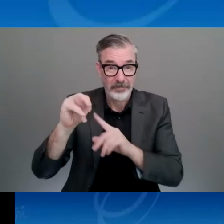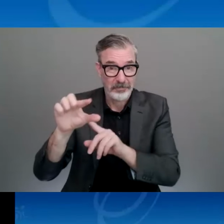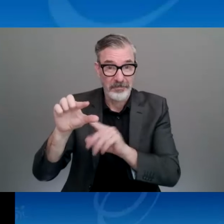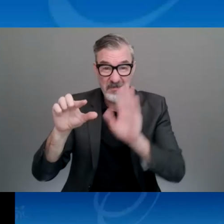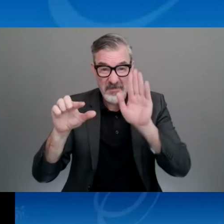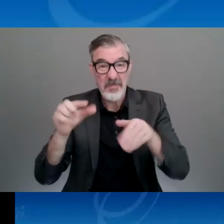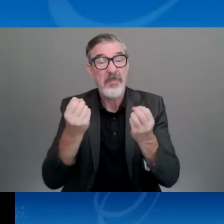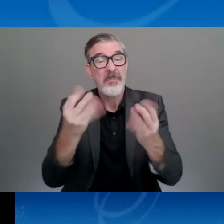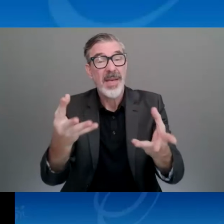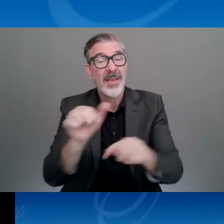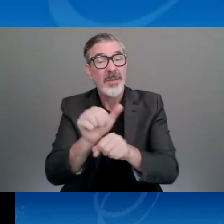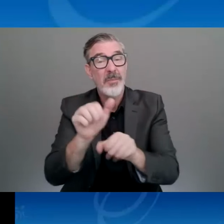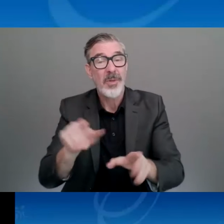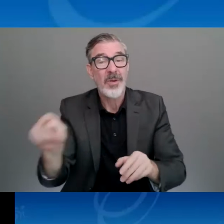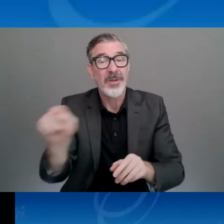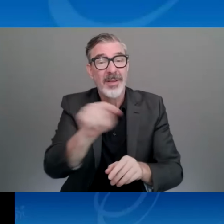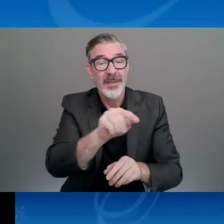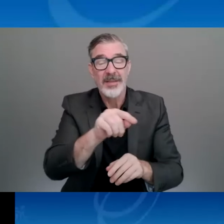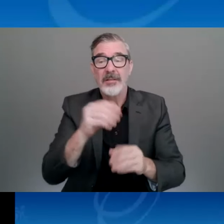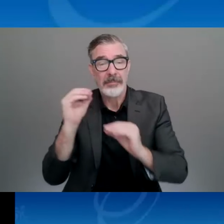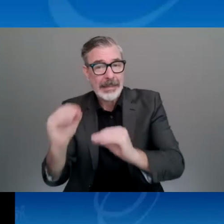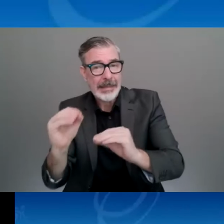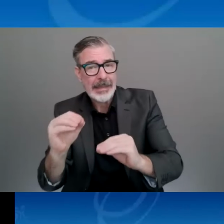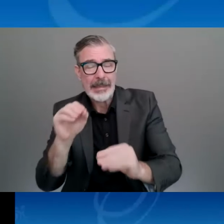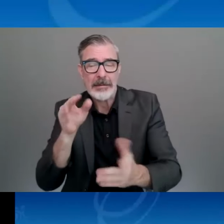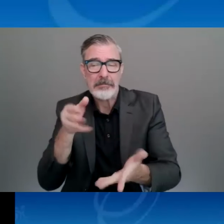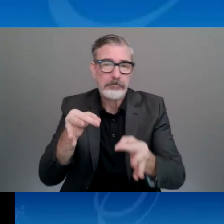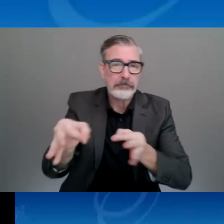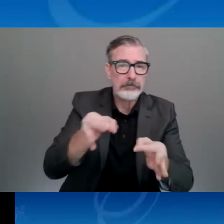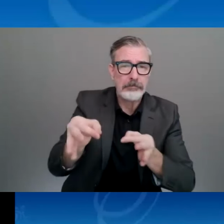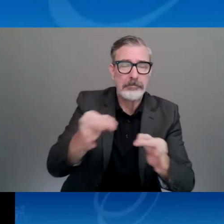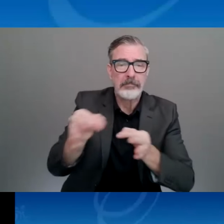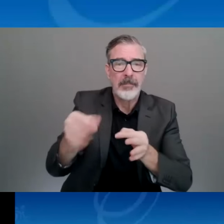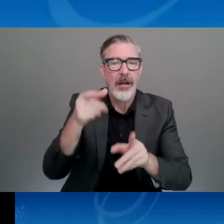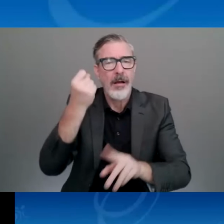And once they understand the why behind really centering accessibility,